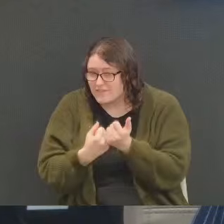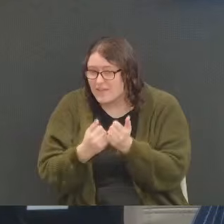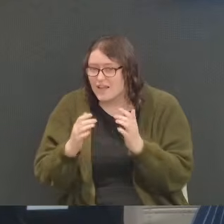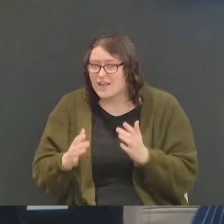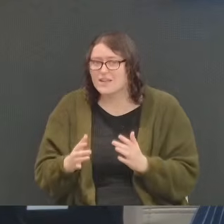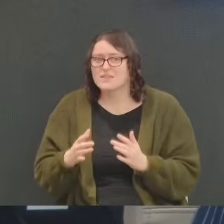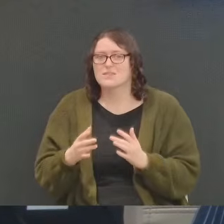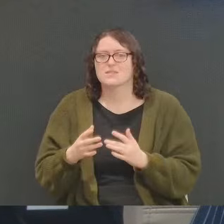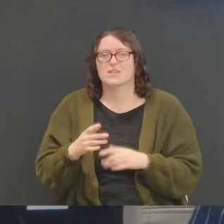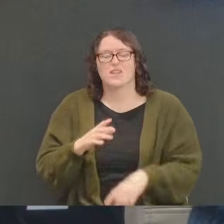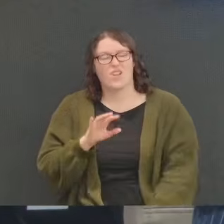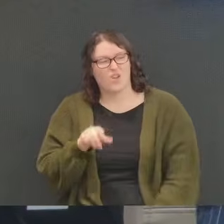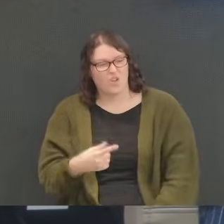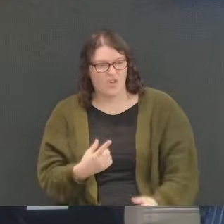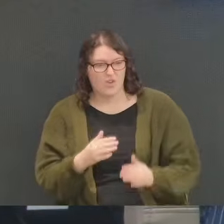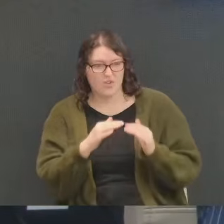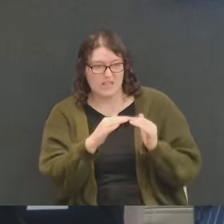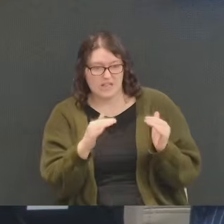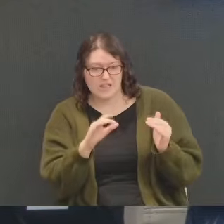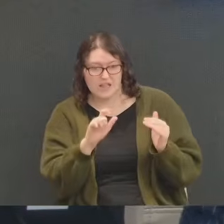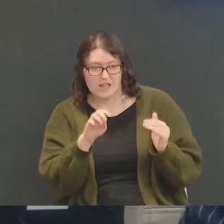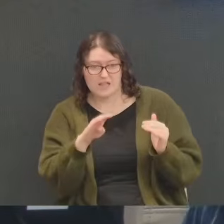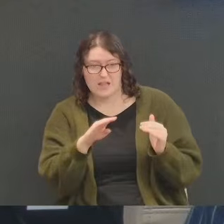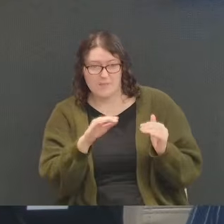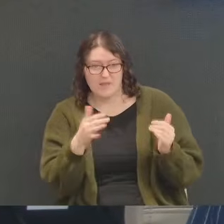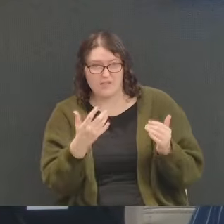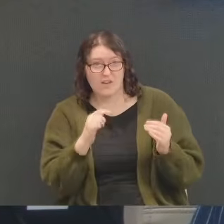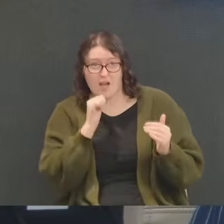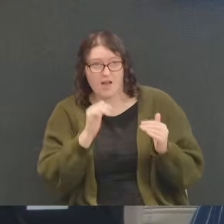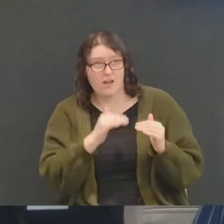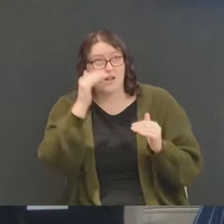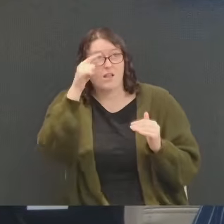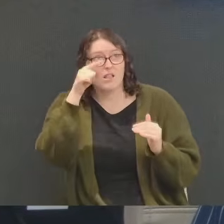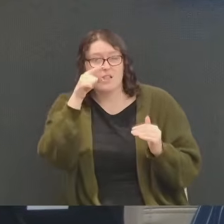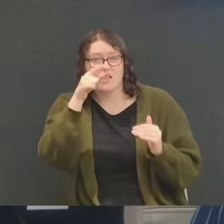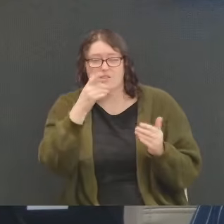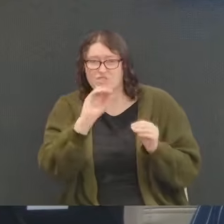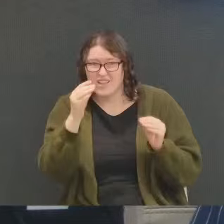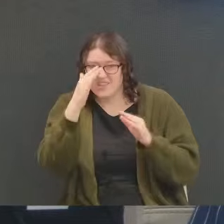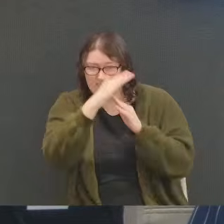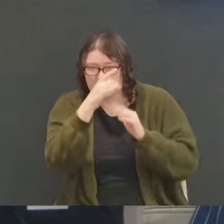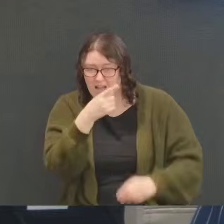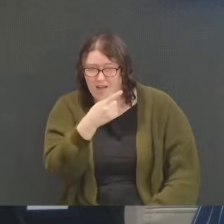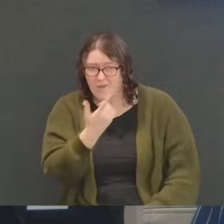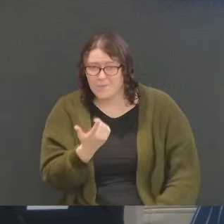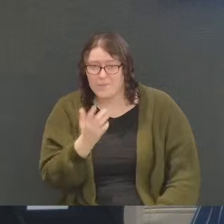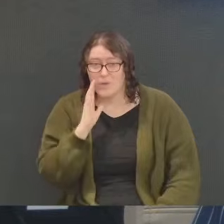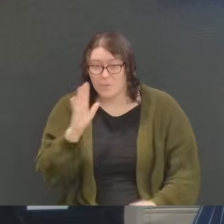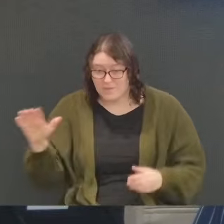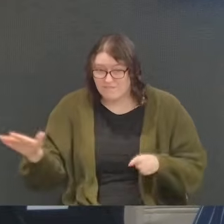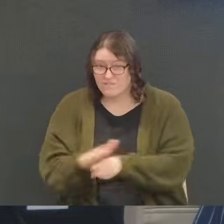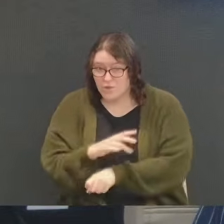only going up to the club level and nothing up top. This will go all the way to the top. That